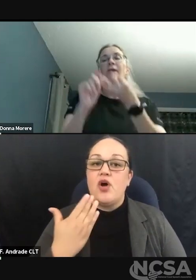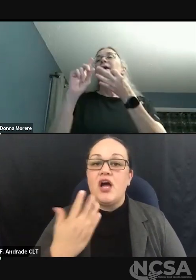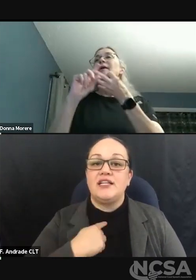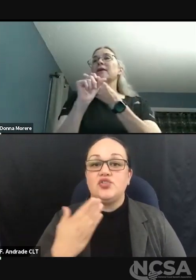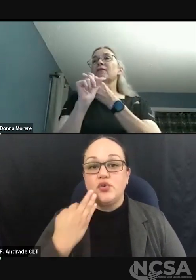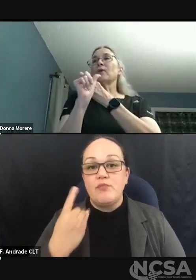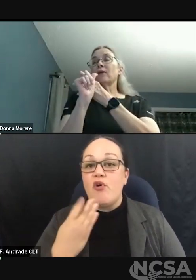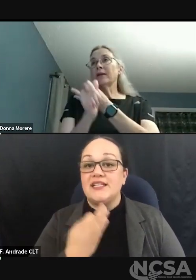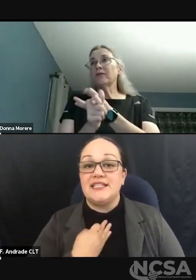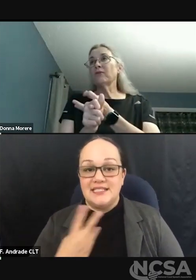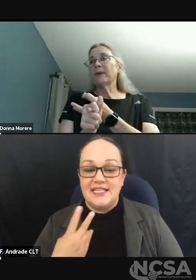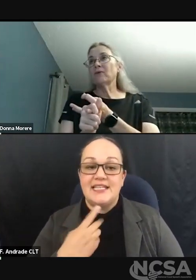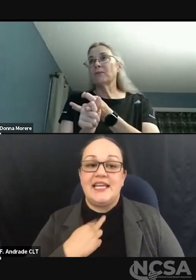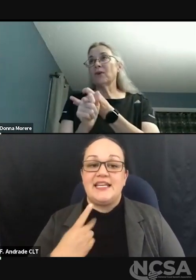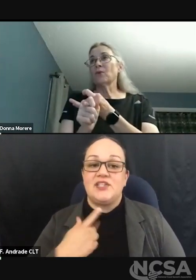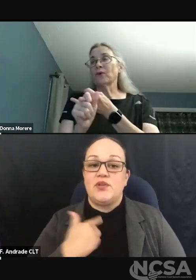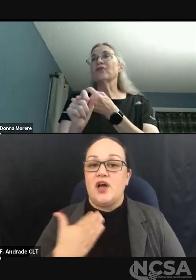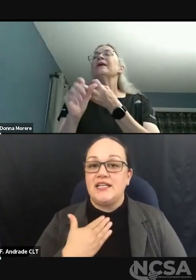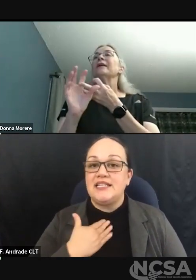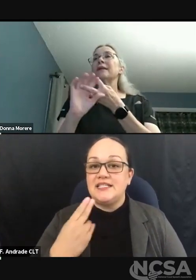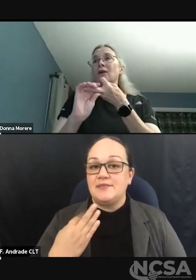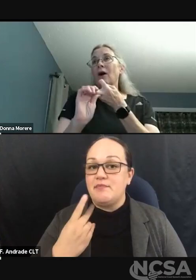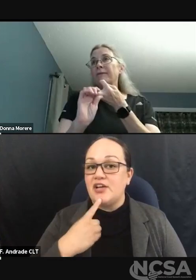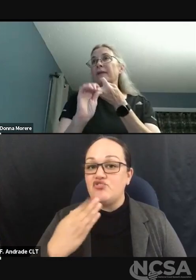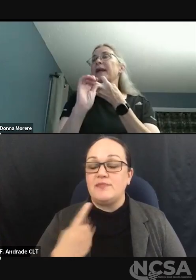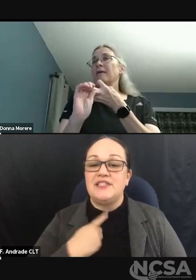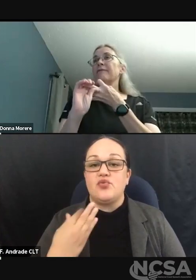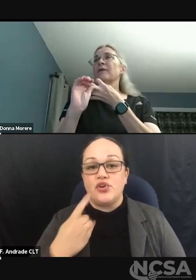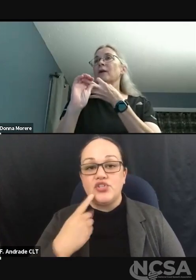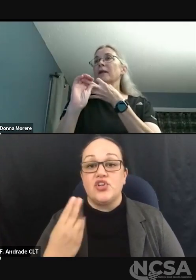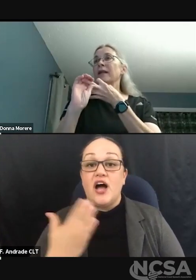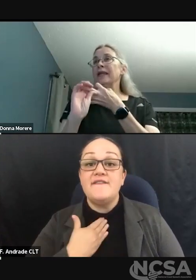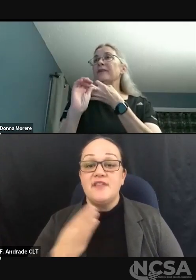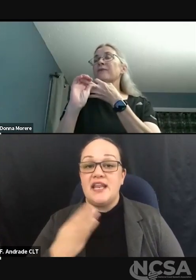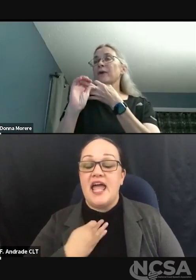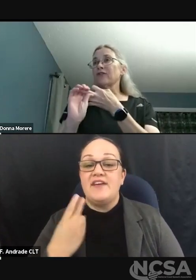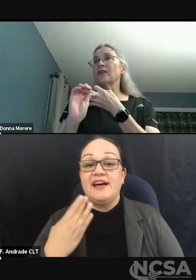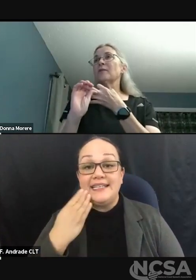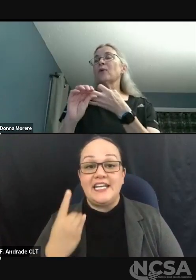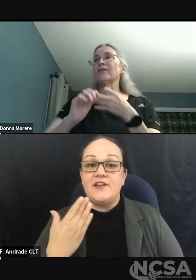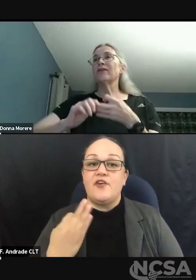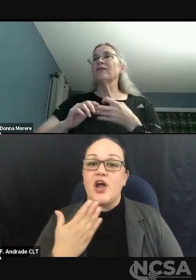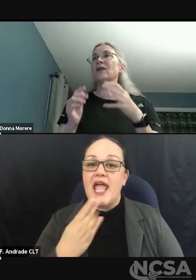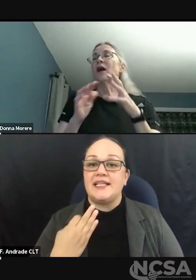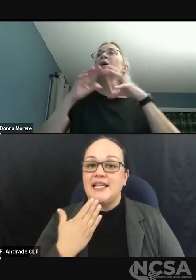Kids with autism spectrum disorders often need extended processing time.